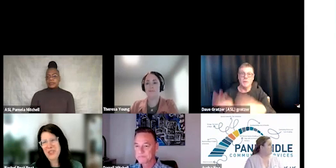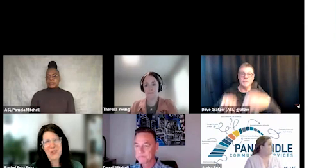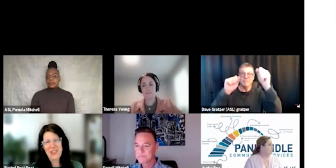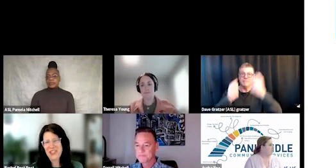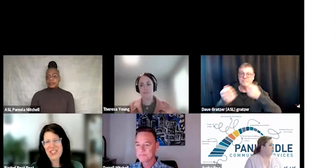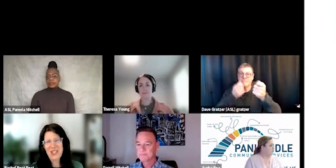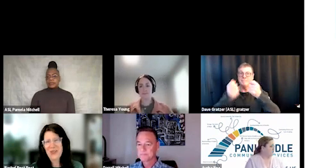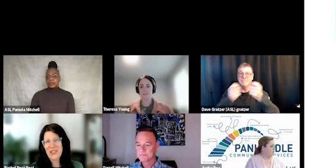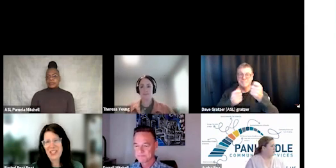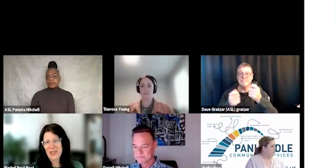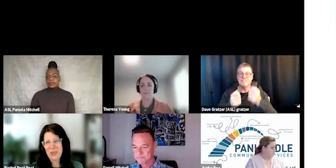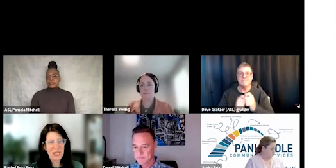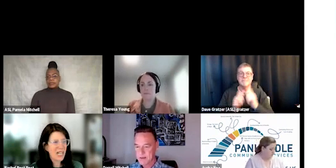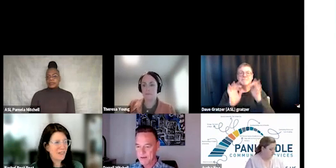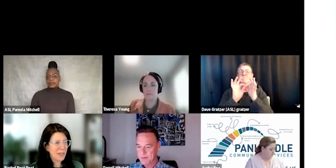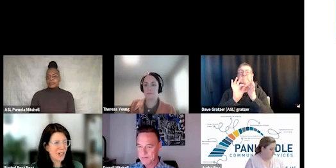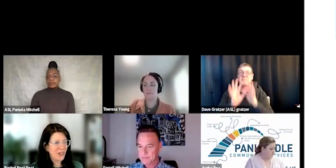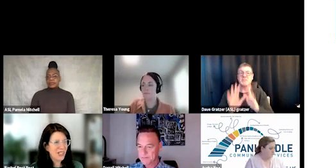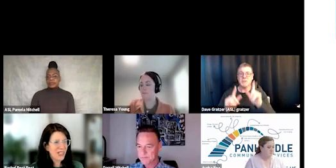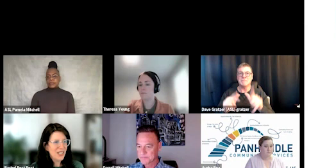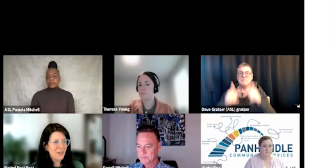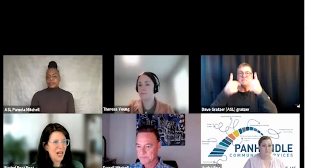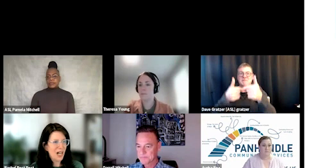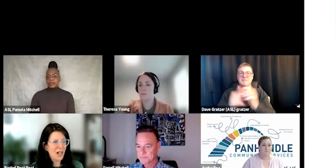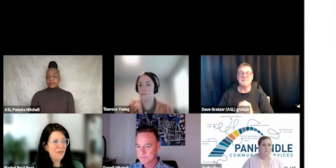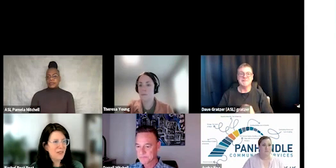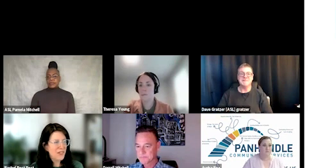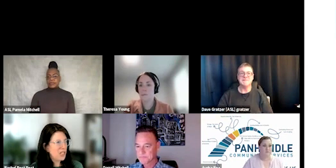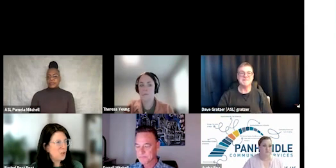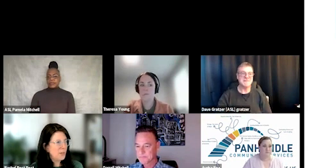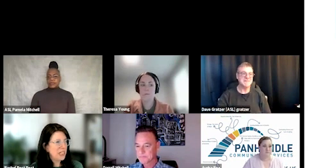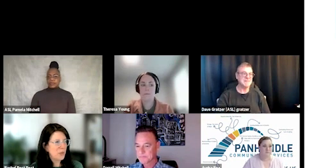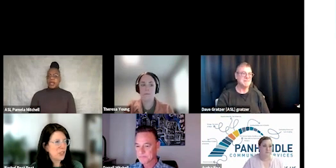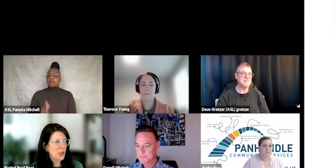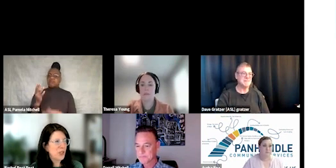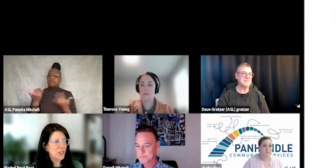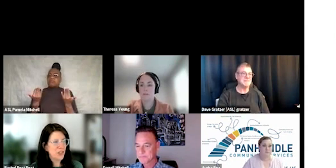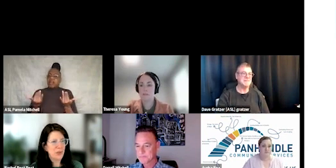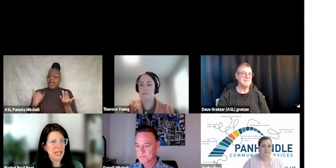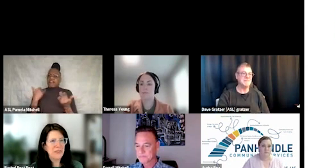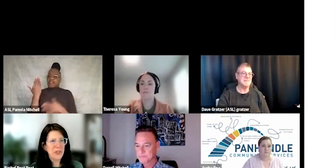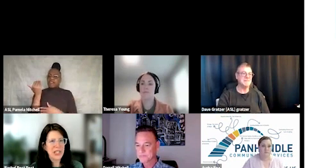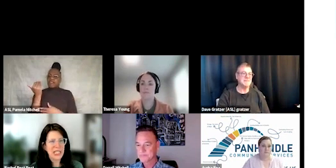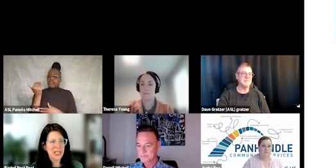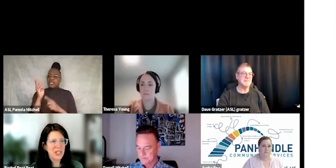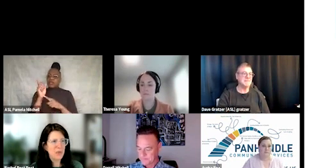which questions to go with here while we have about 15 more minutes, we do wanna just remind folks, at the end of this,